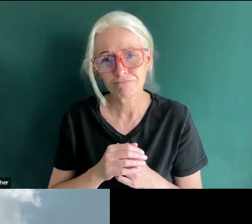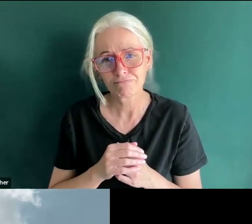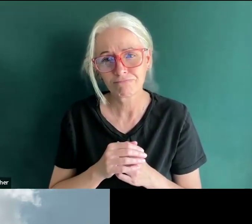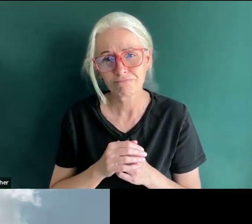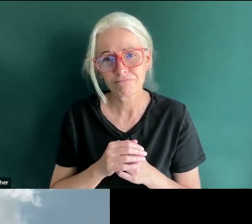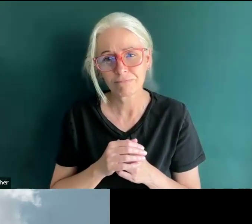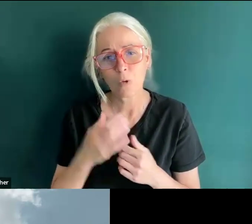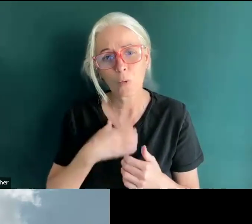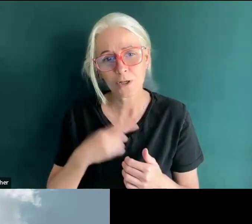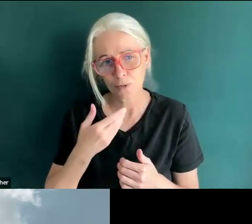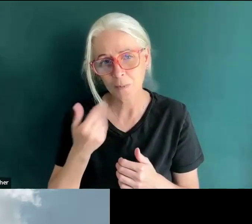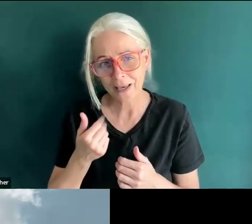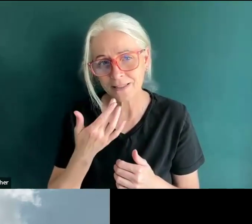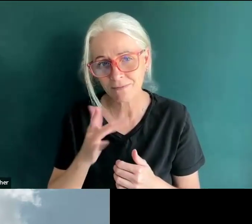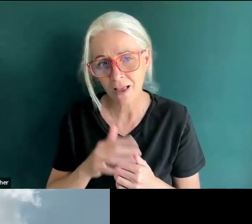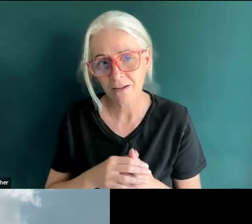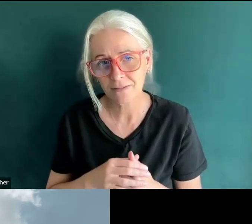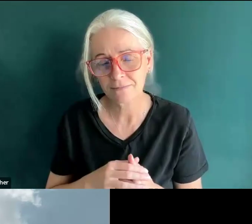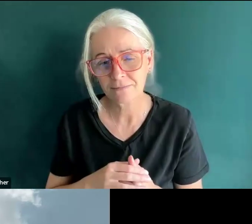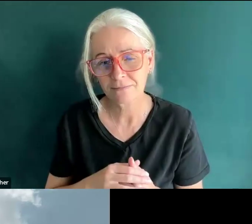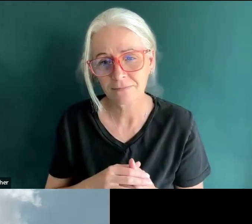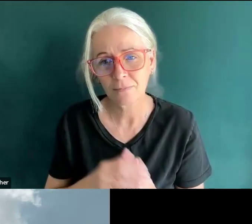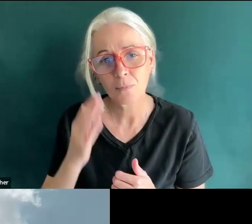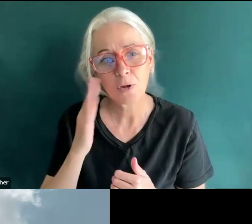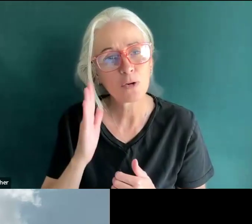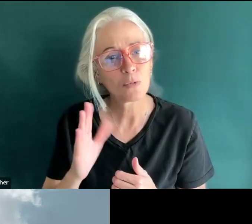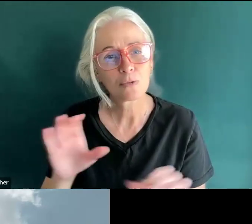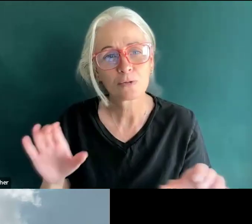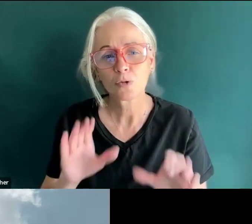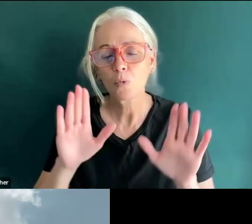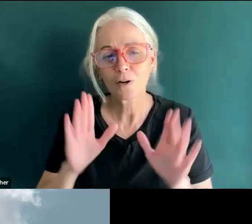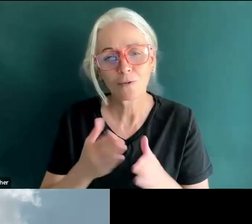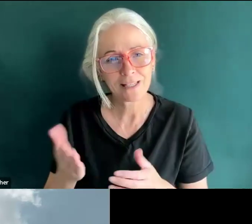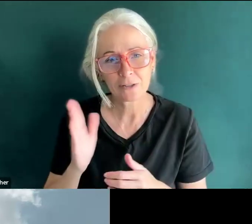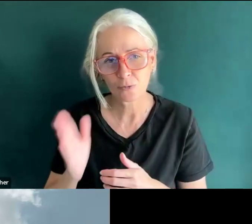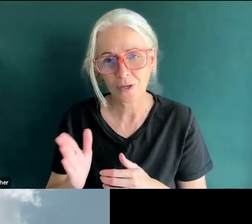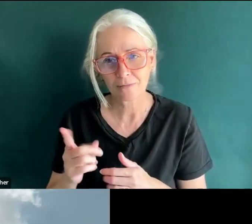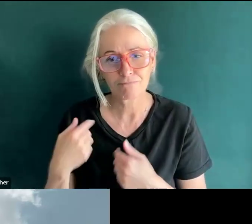we wish you the best of luck. We know you're going to do great things, as you've done here,